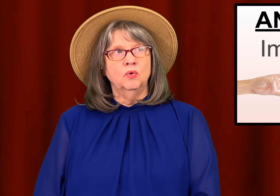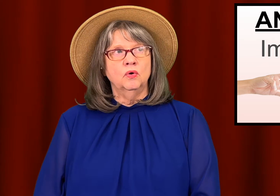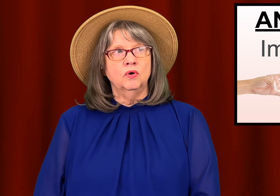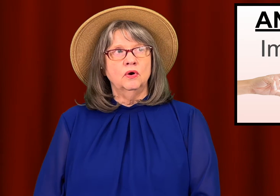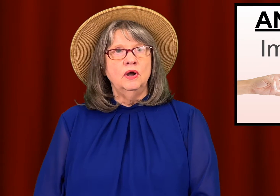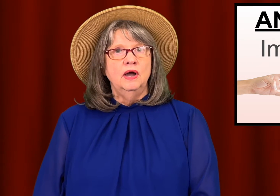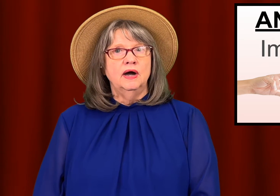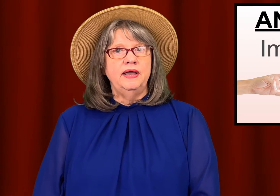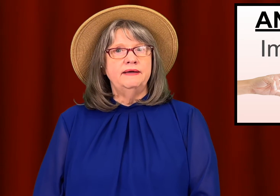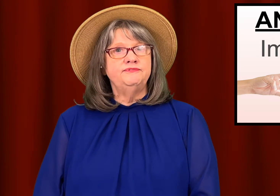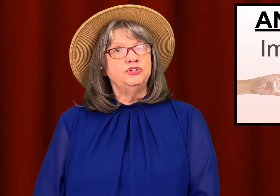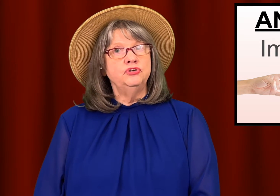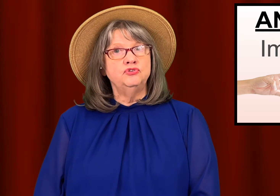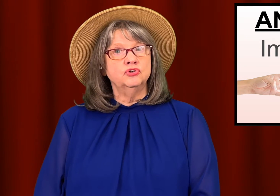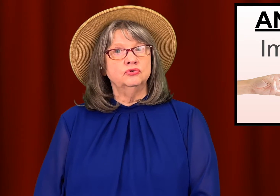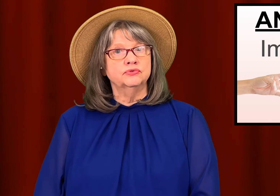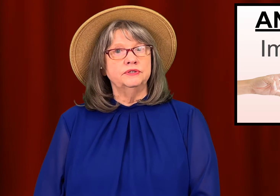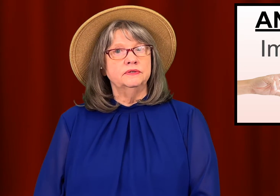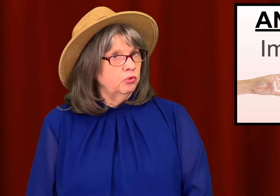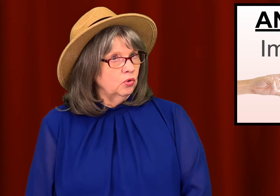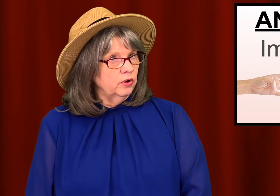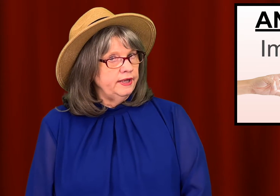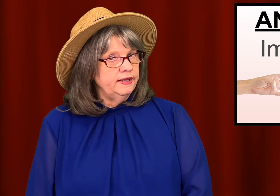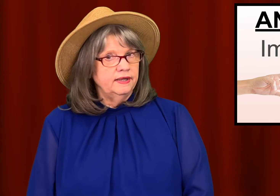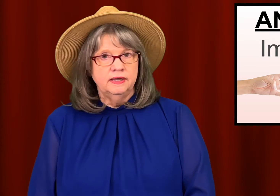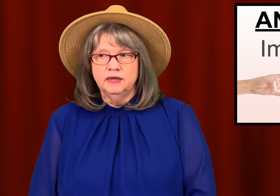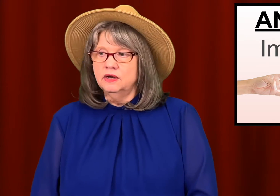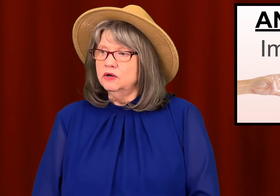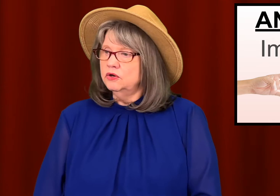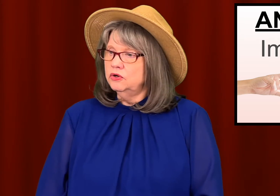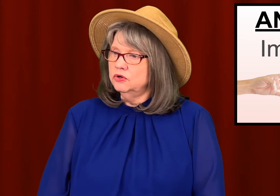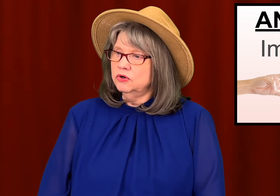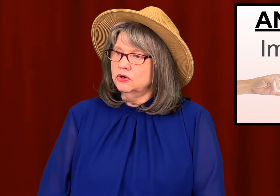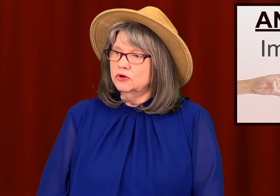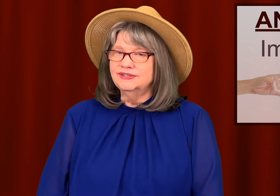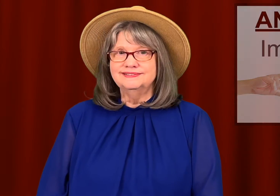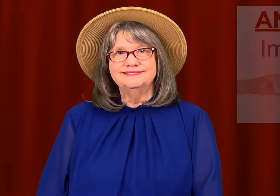Or, I have two children: BOY, GIRL.